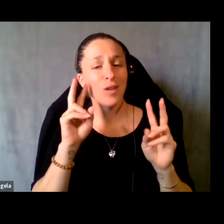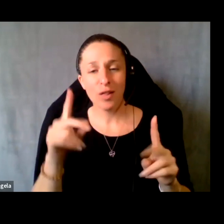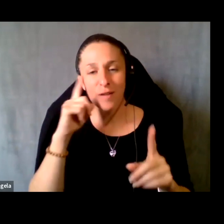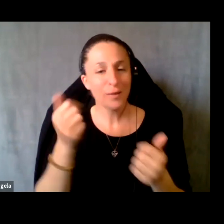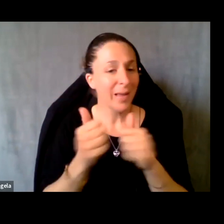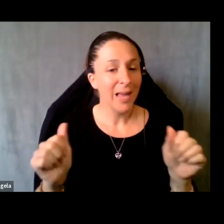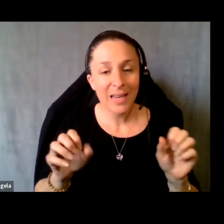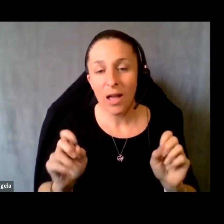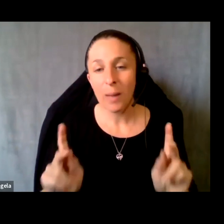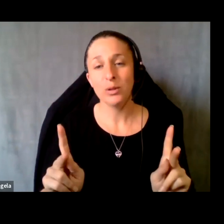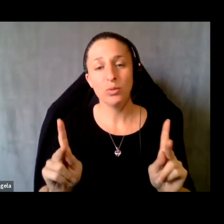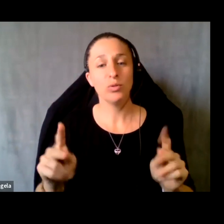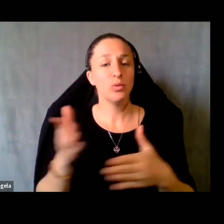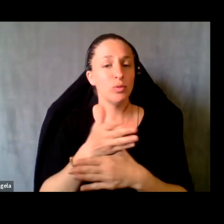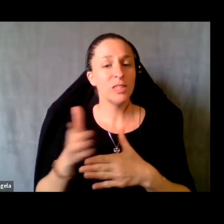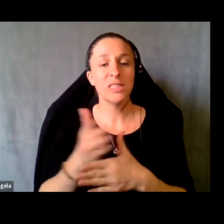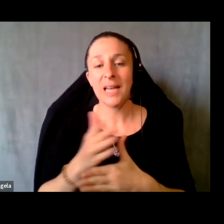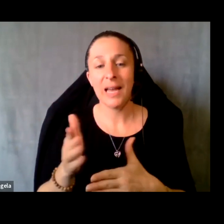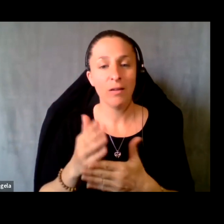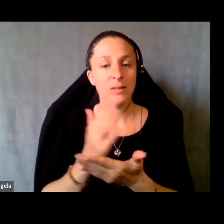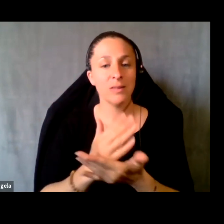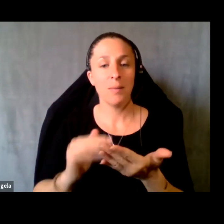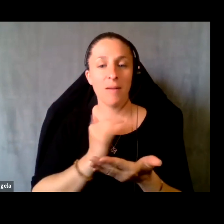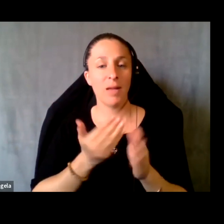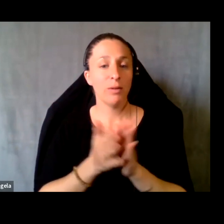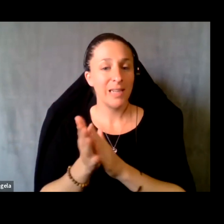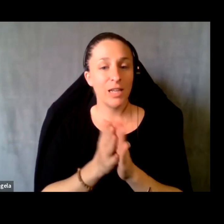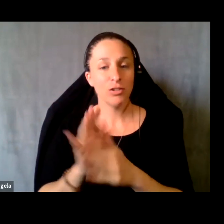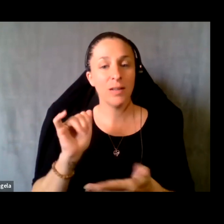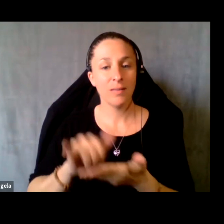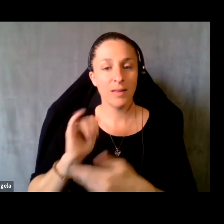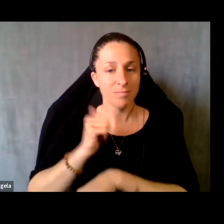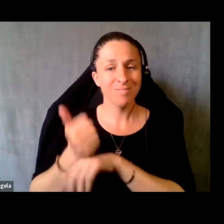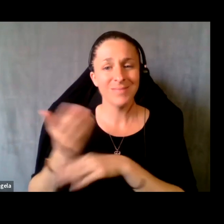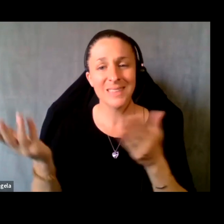share some of the initiatives that are taking place here at the California Department of